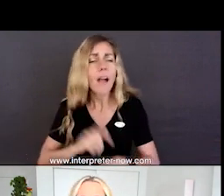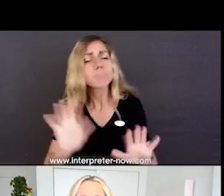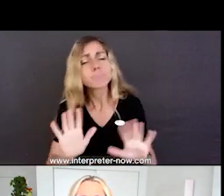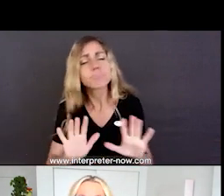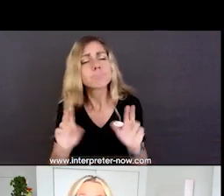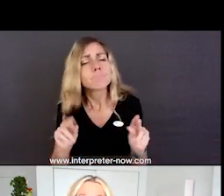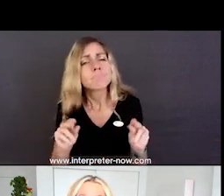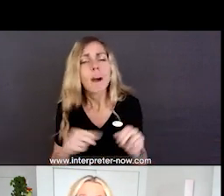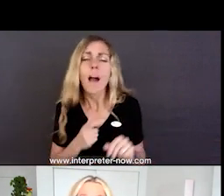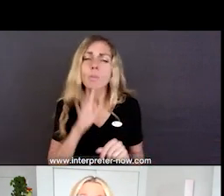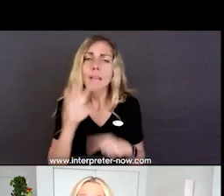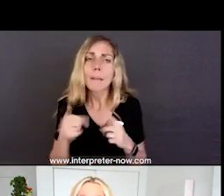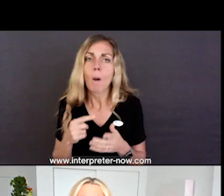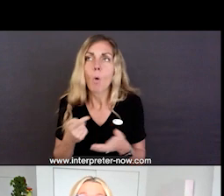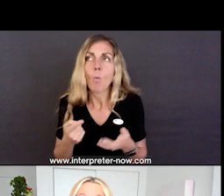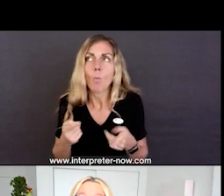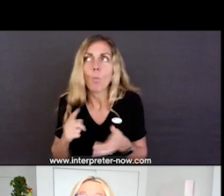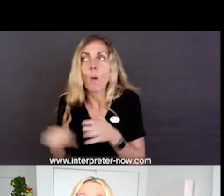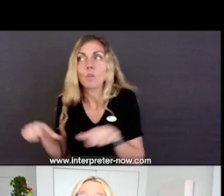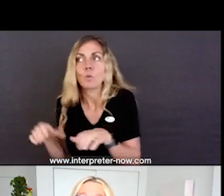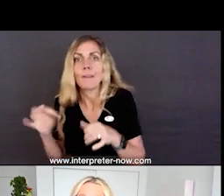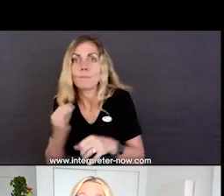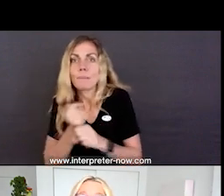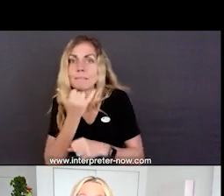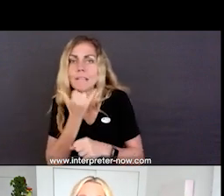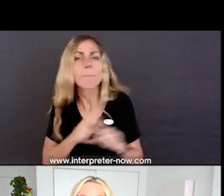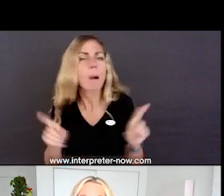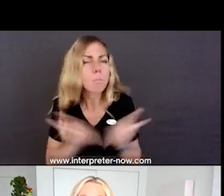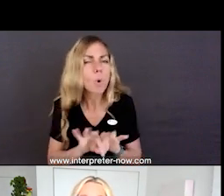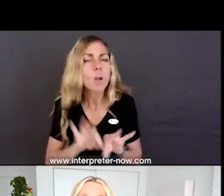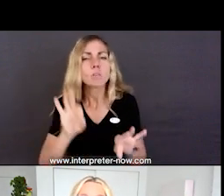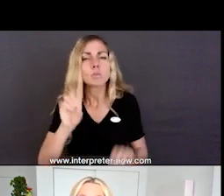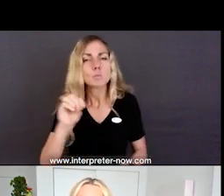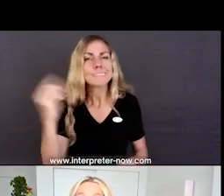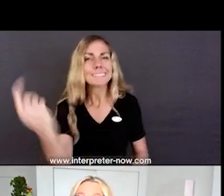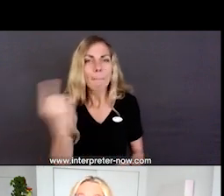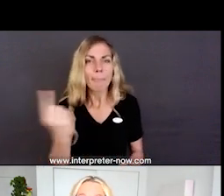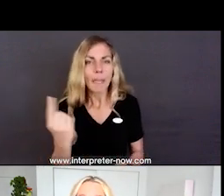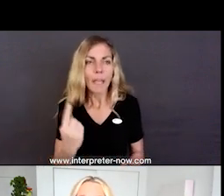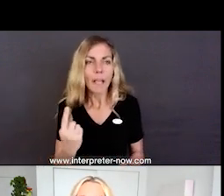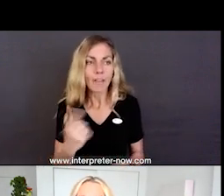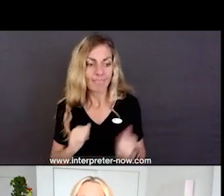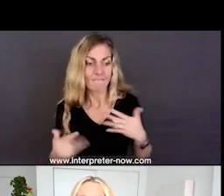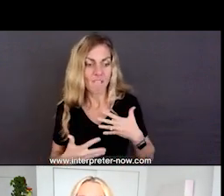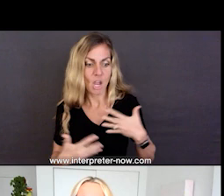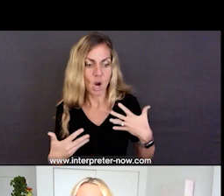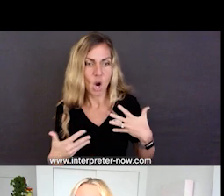when we make mistakes. The important thing is to do something. So move past that fear of doing or saying the wrong thing.